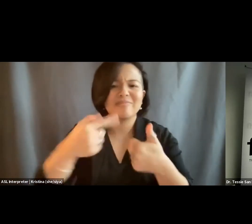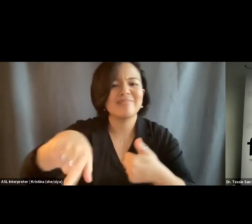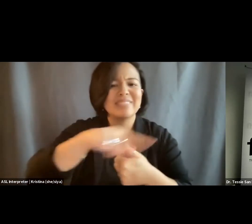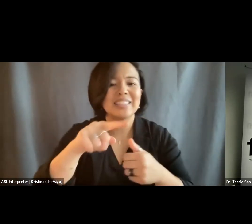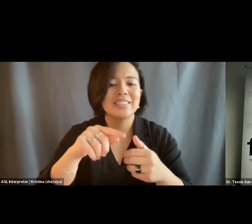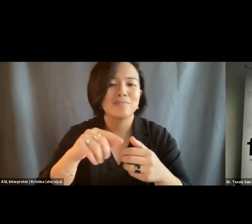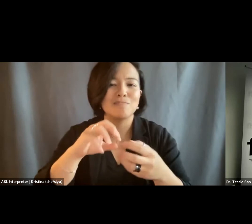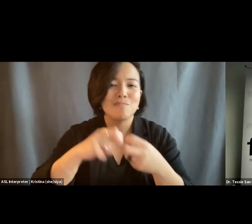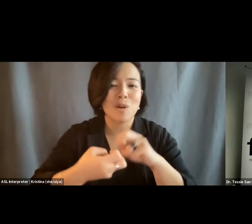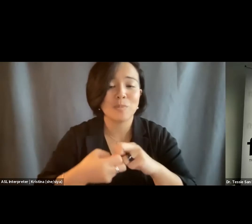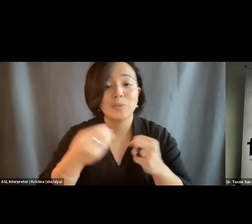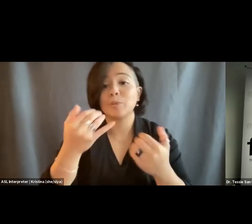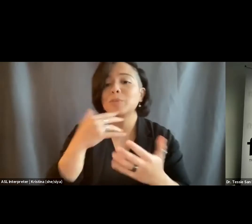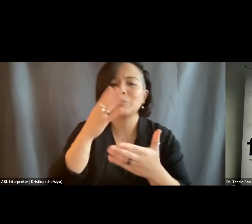pass it on to you. Thank you.